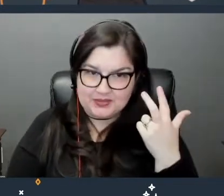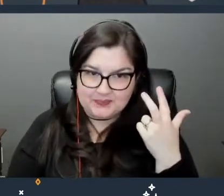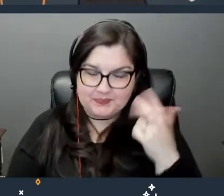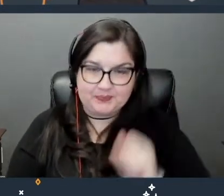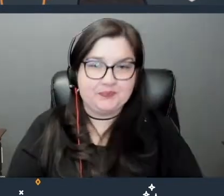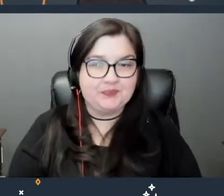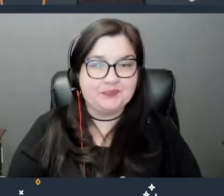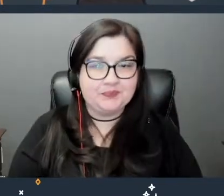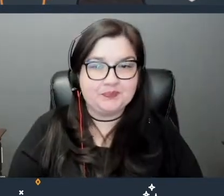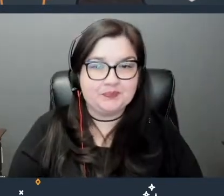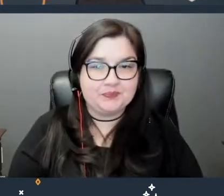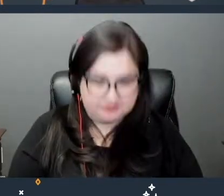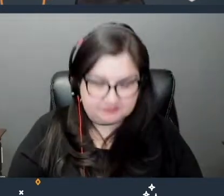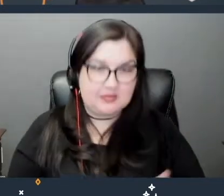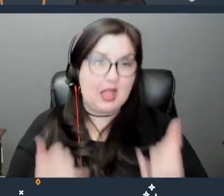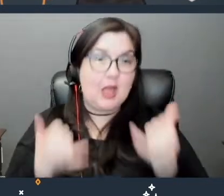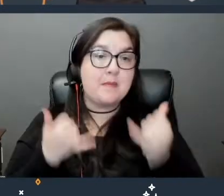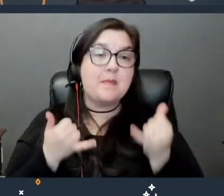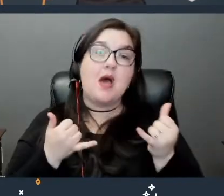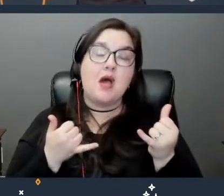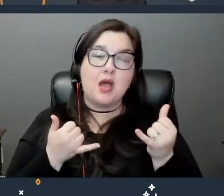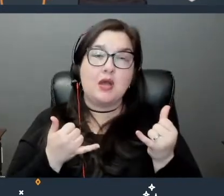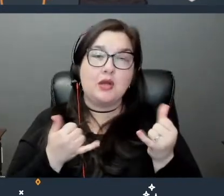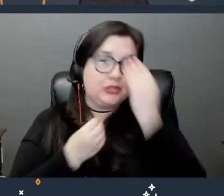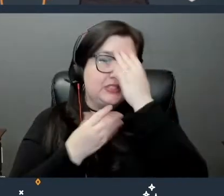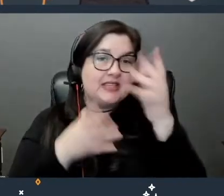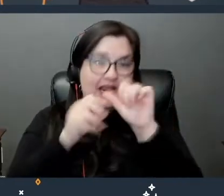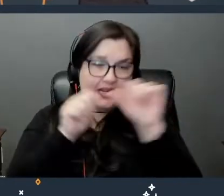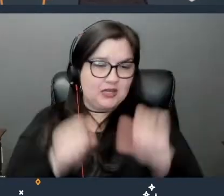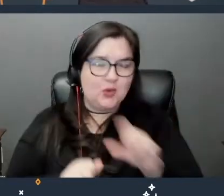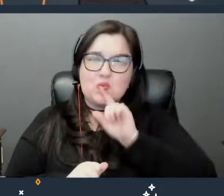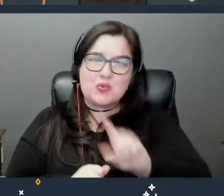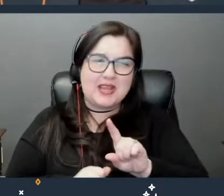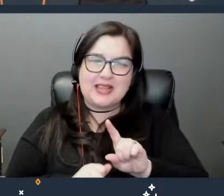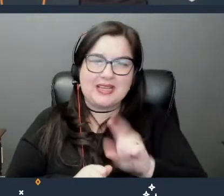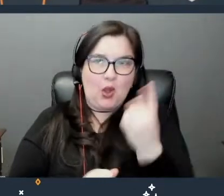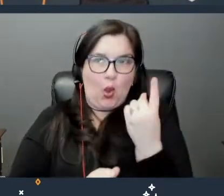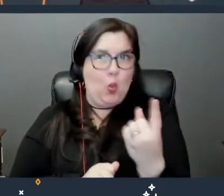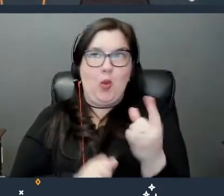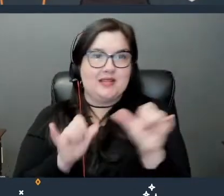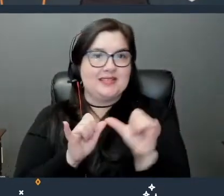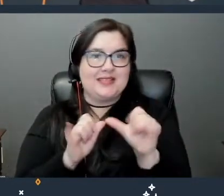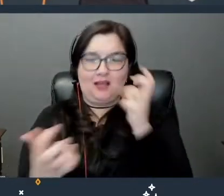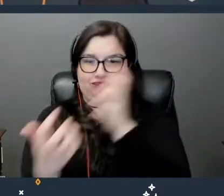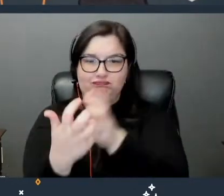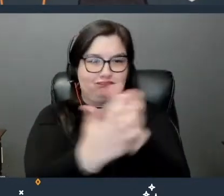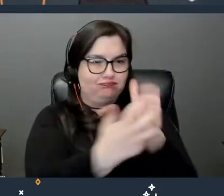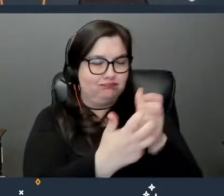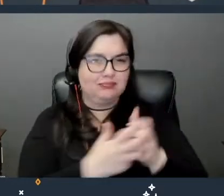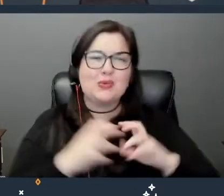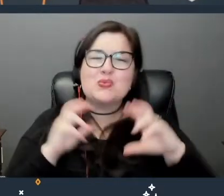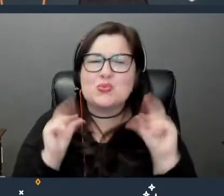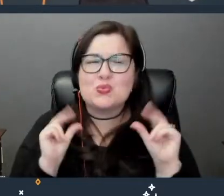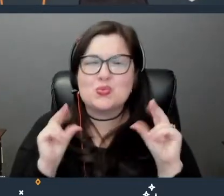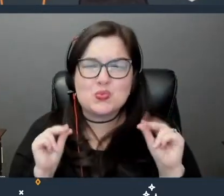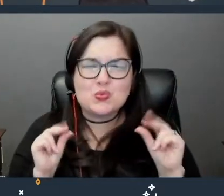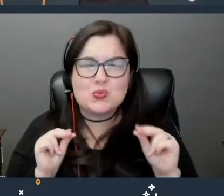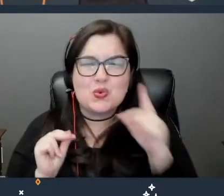A modern data architecture recognizes that there really isn't any one size fits all when it comes to the tools and software to process and analyze data.